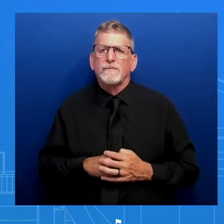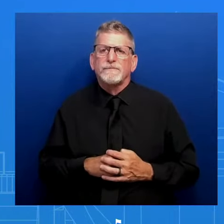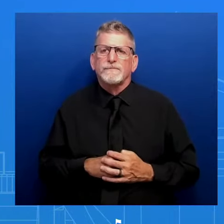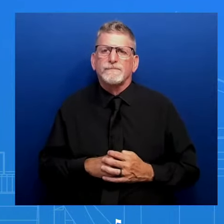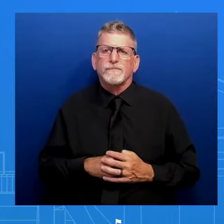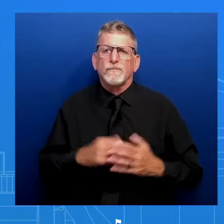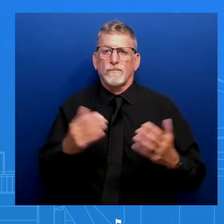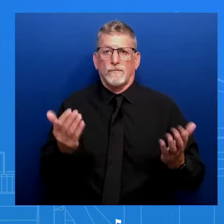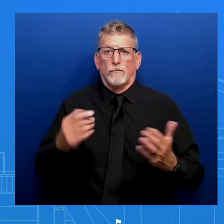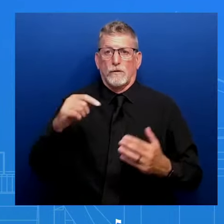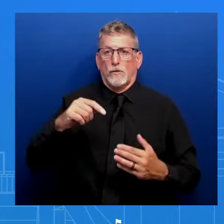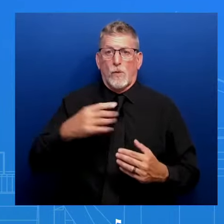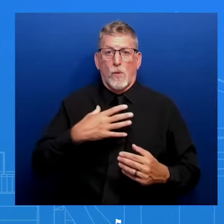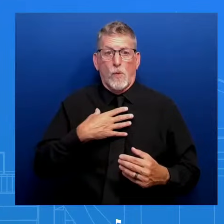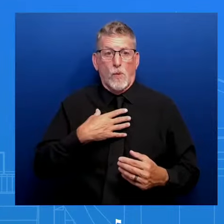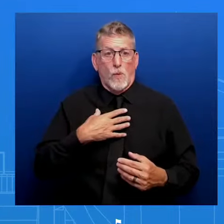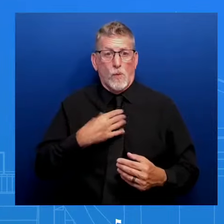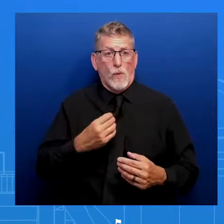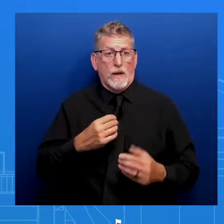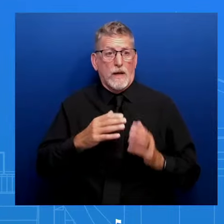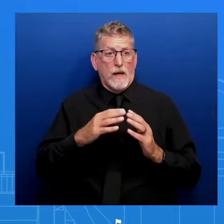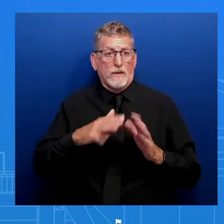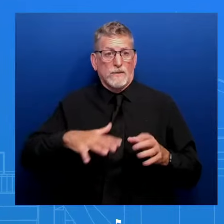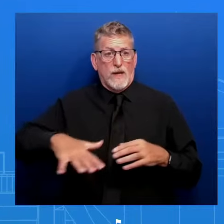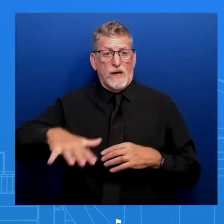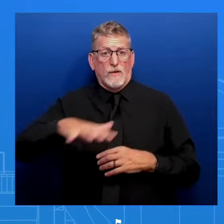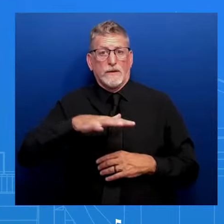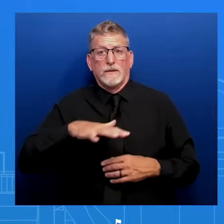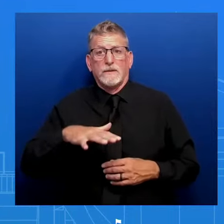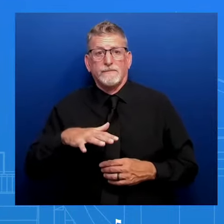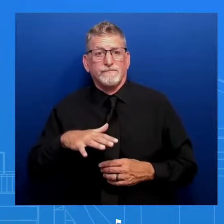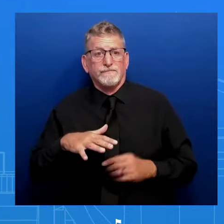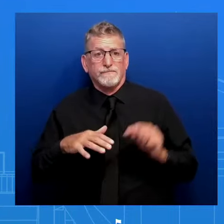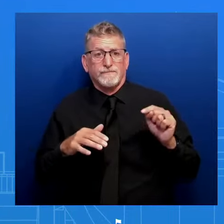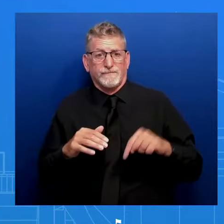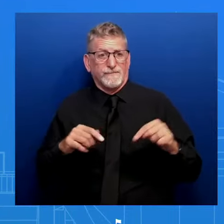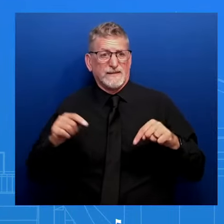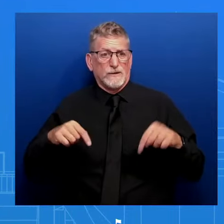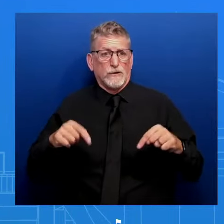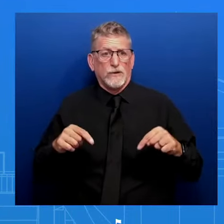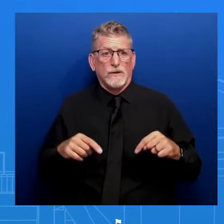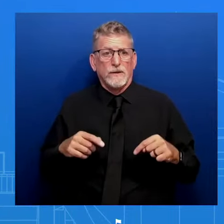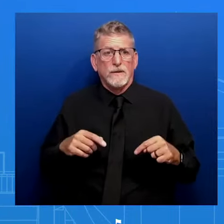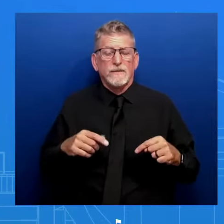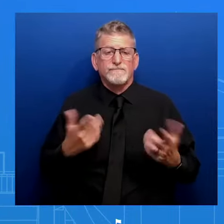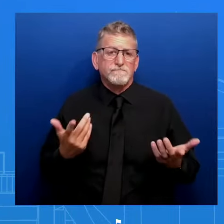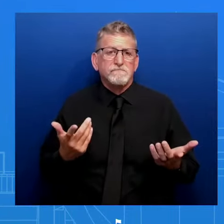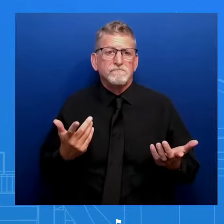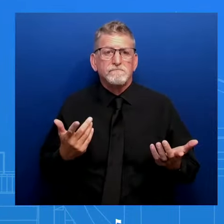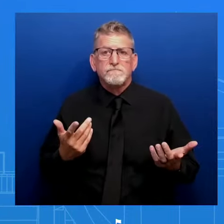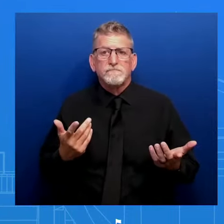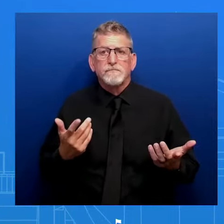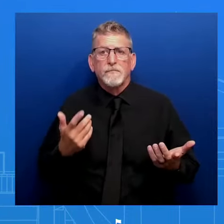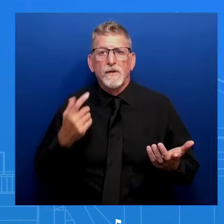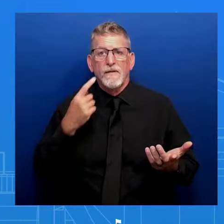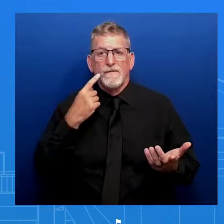and can be stressful situations for family pets. And we are working -- we are certainly working through --